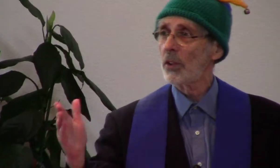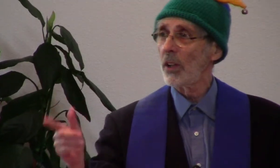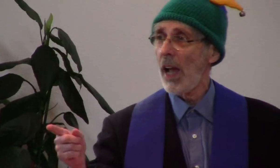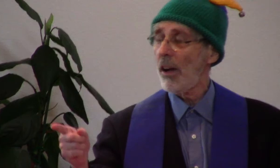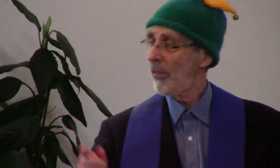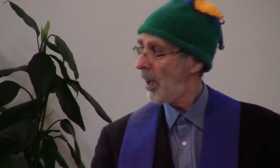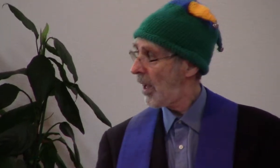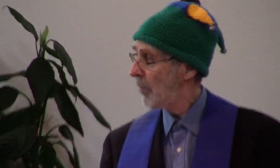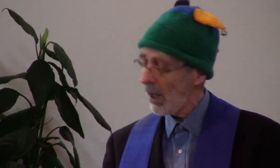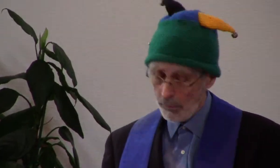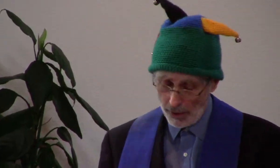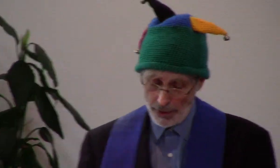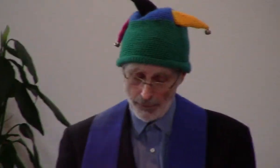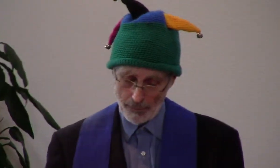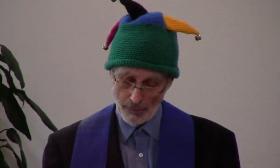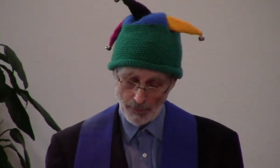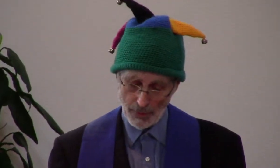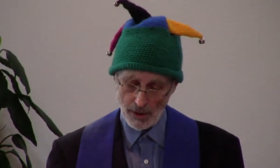to laugh and make merry.